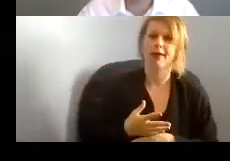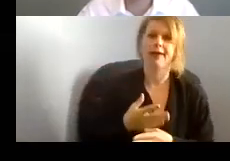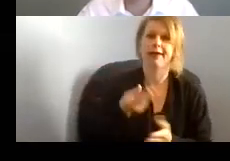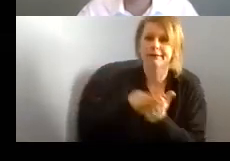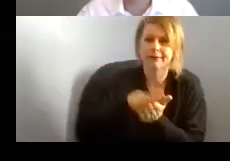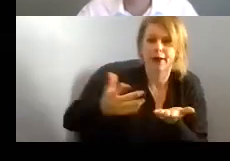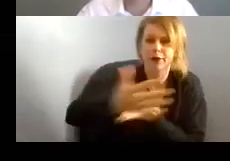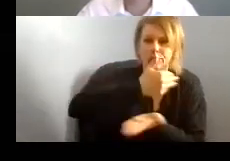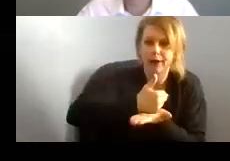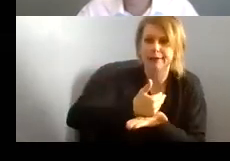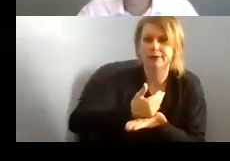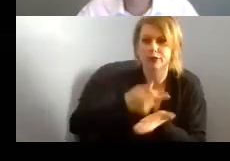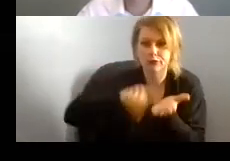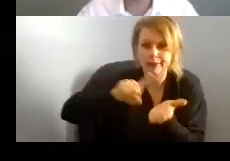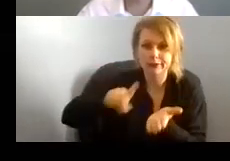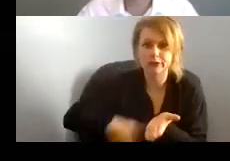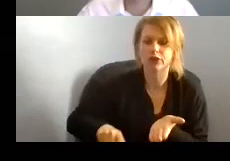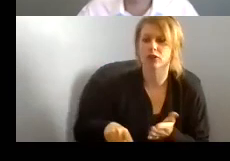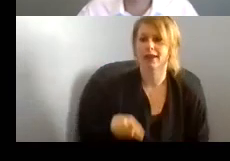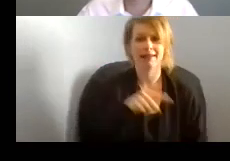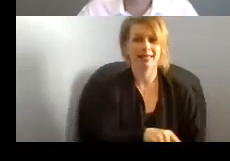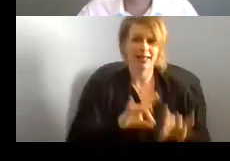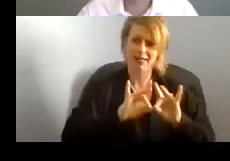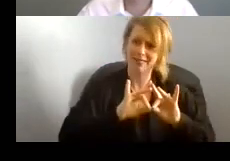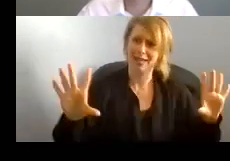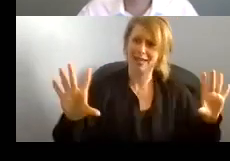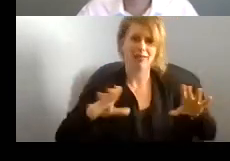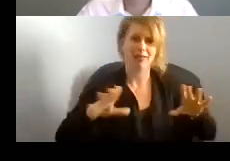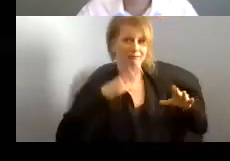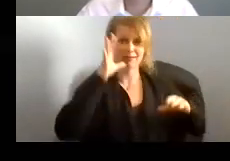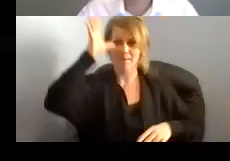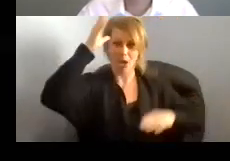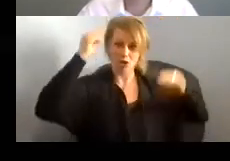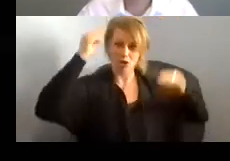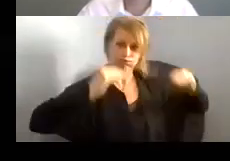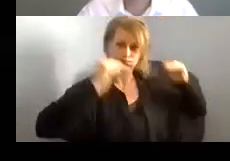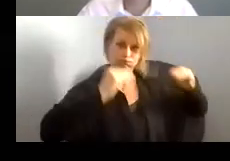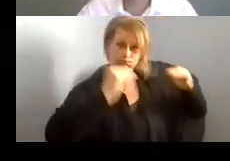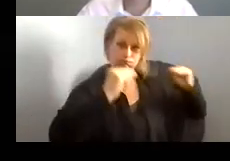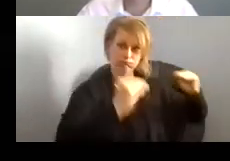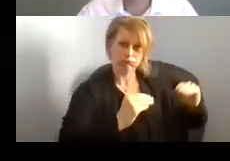to find the cause. He clearly had been given a lot of information. And I also remember on the first visit, he looked at me, and he said,